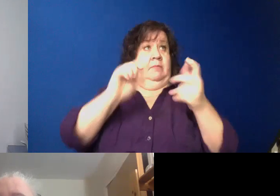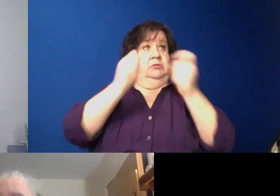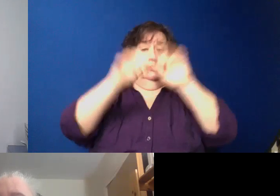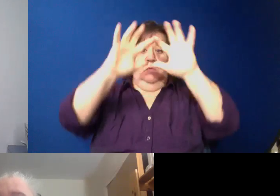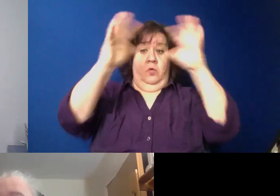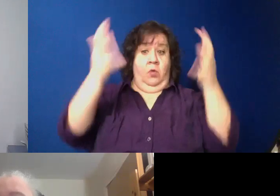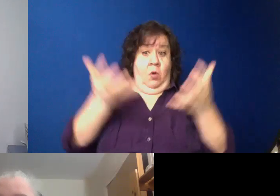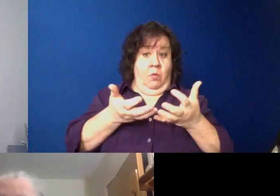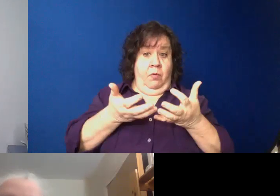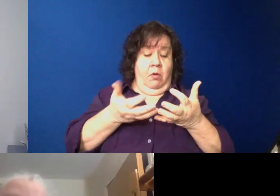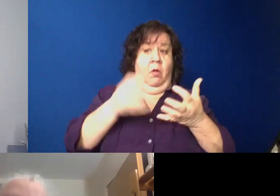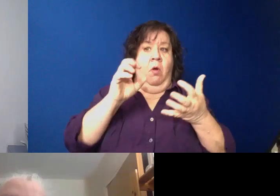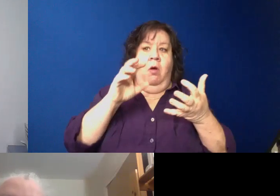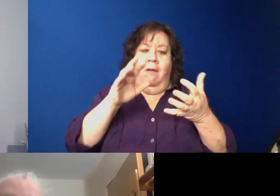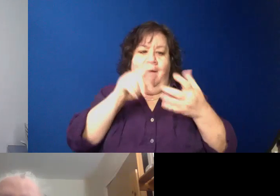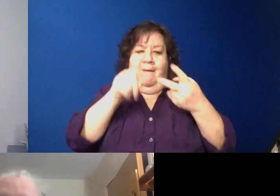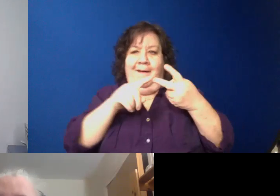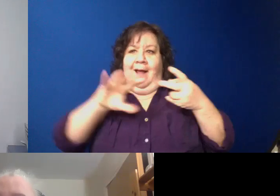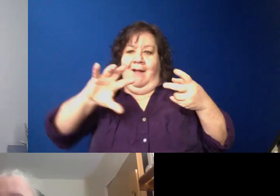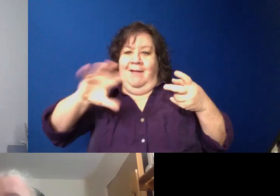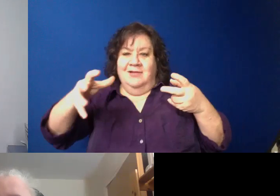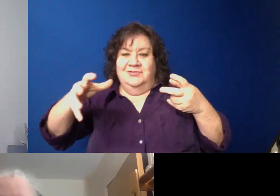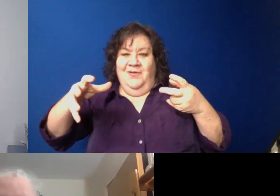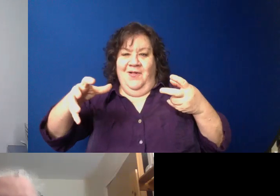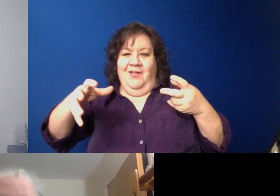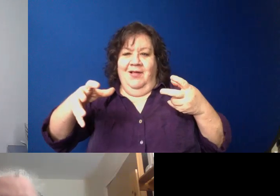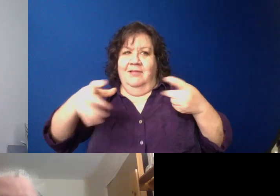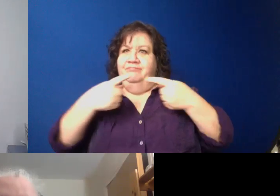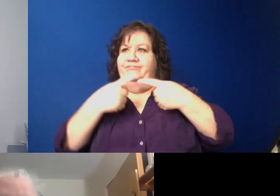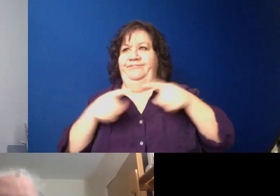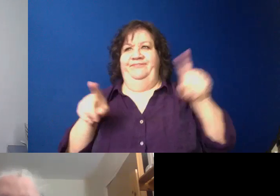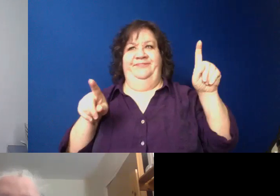and that this is also the case for and okay and all different groups that are involved in it